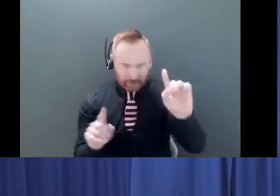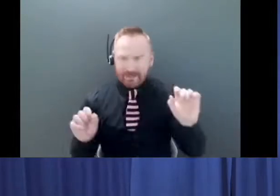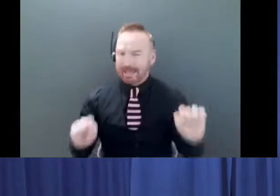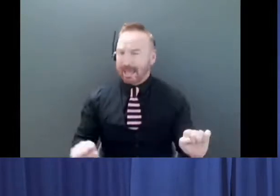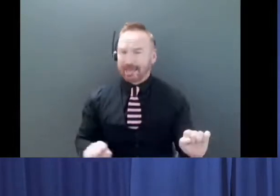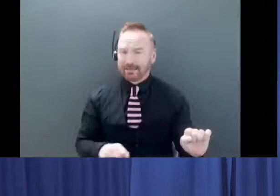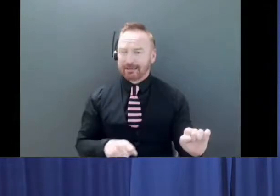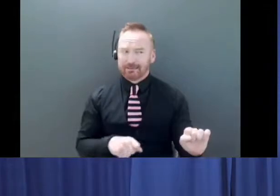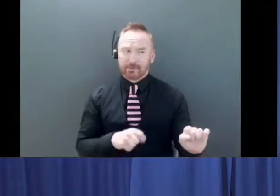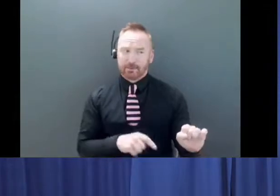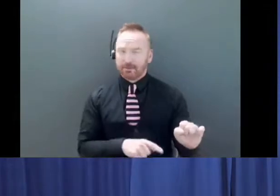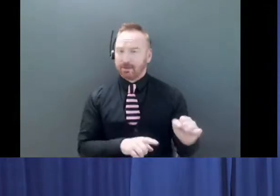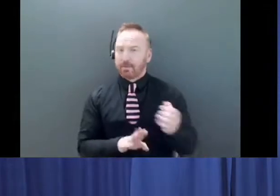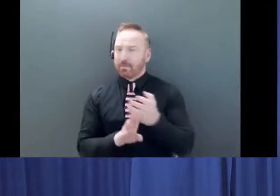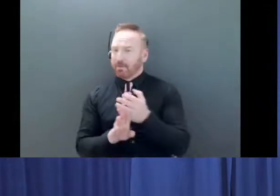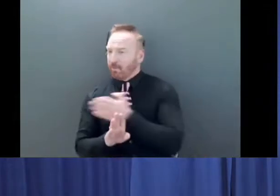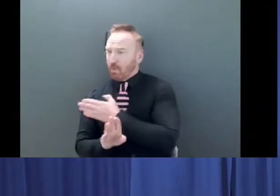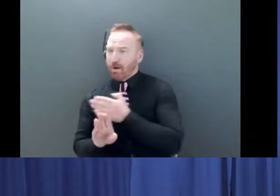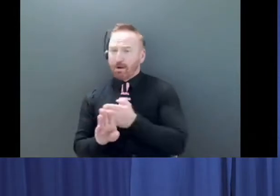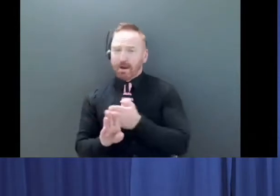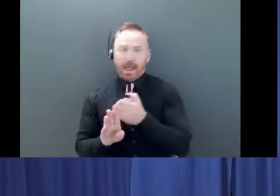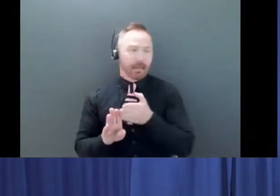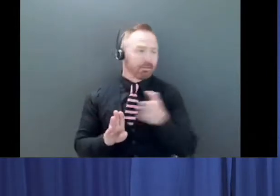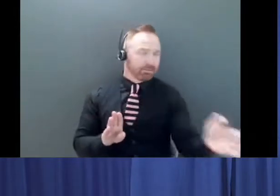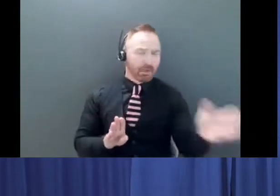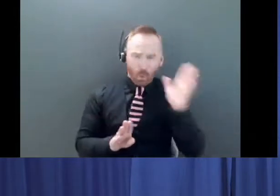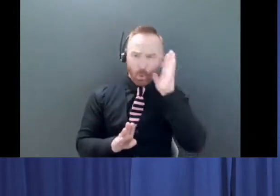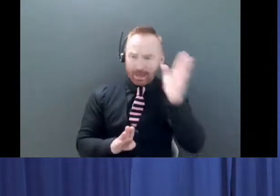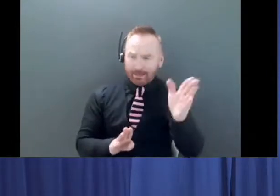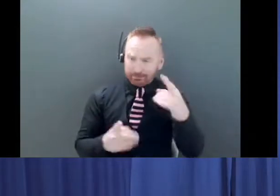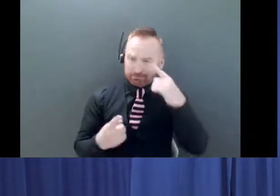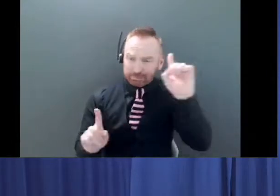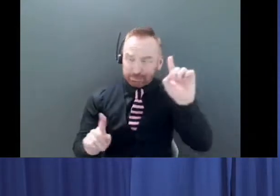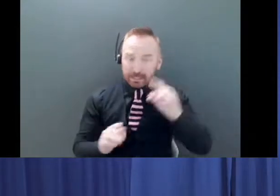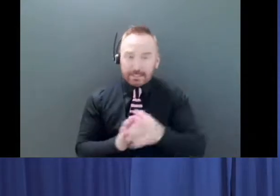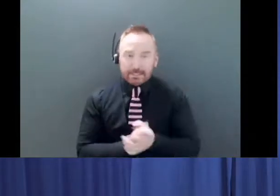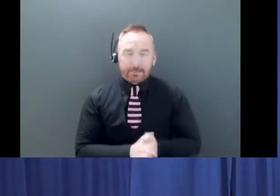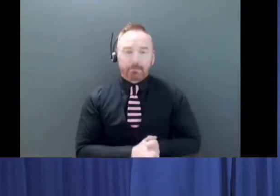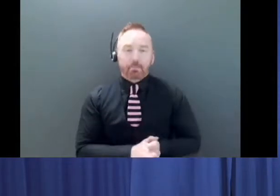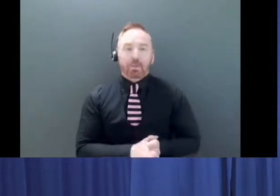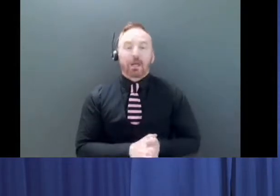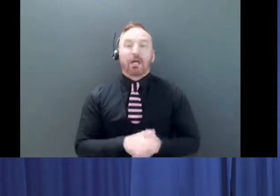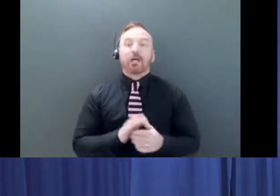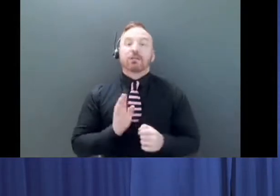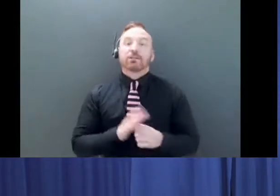For status of cases. As of the end of yesterday, there were 61 active cases of